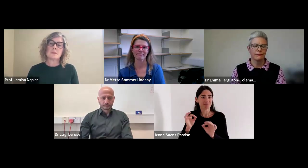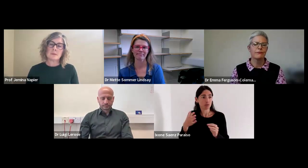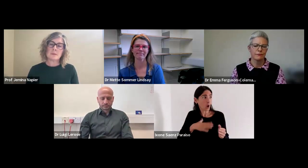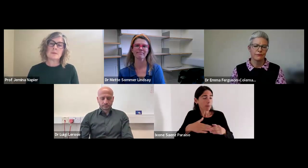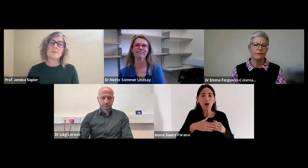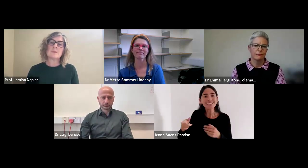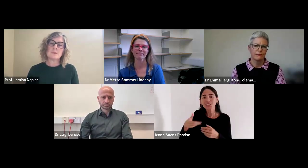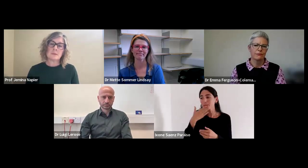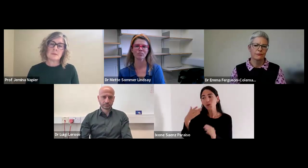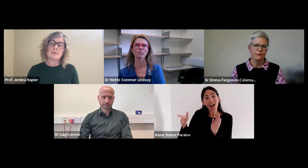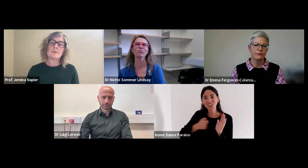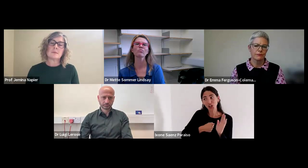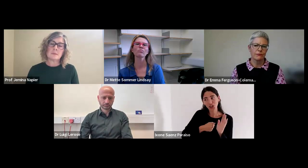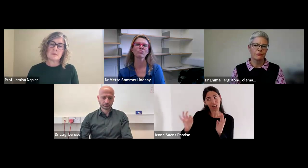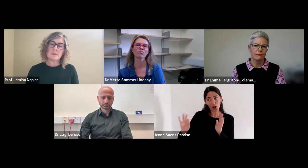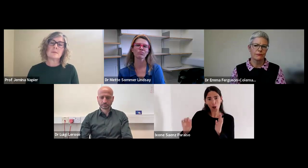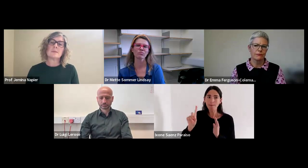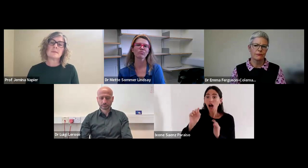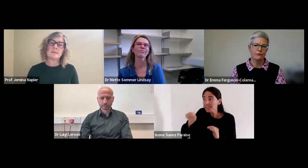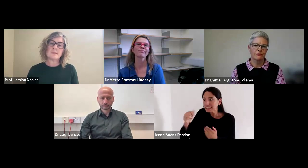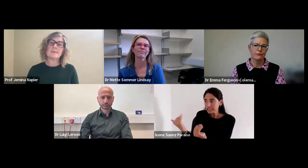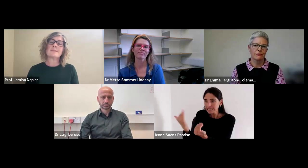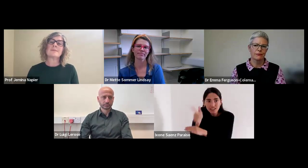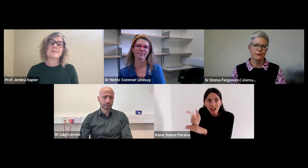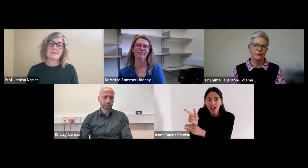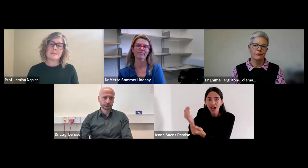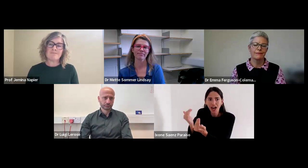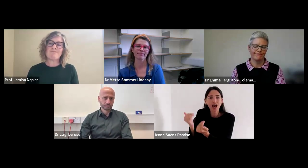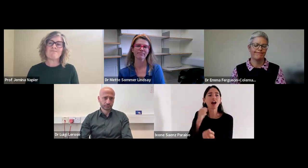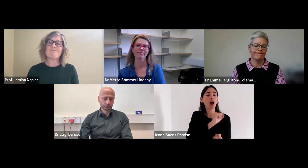that we require" because my dad's education was compromised so they're happy to film